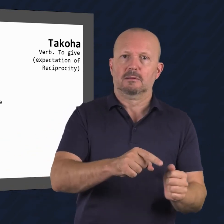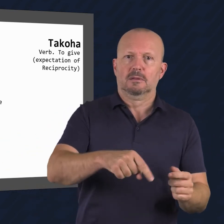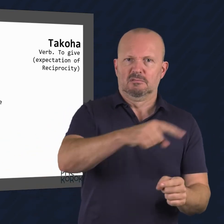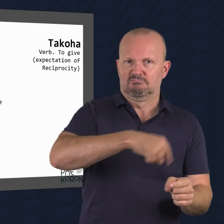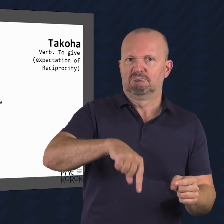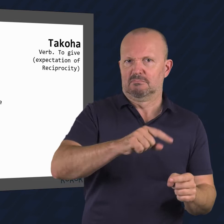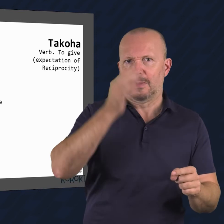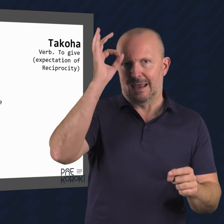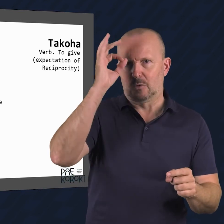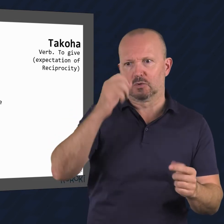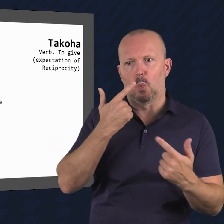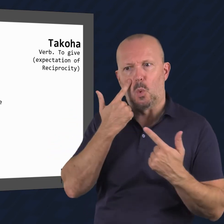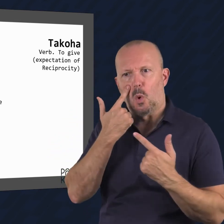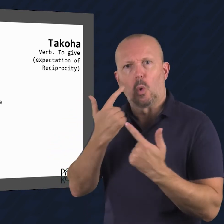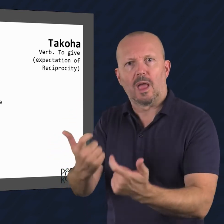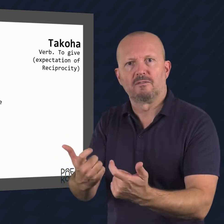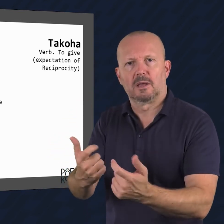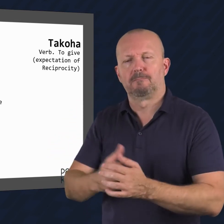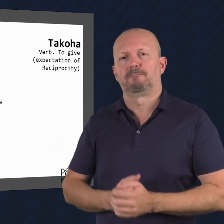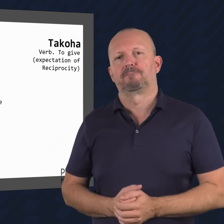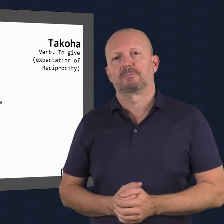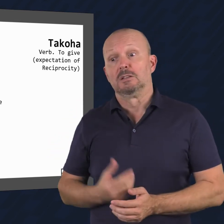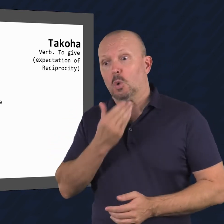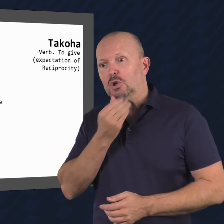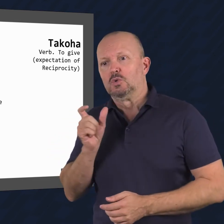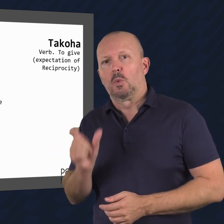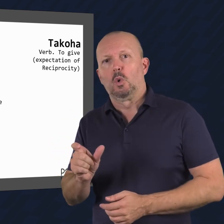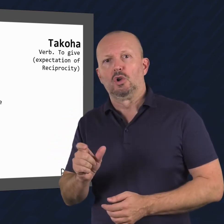This MOU uses the term 'deposit' as opposed to 'donate'.